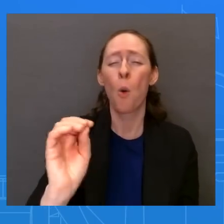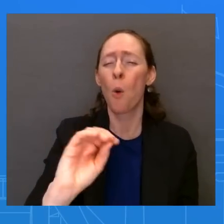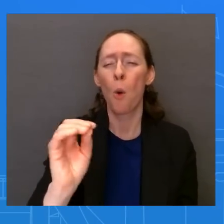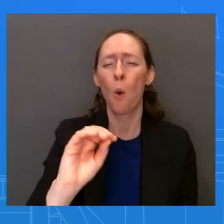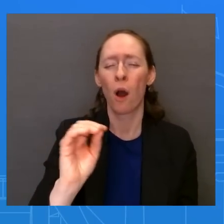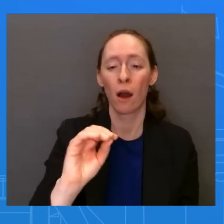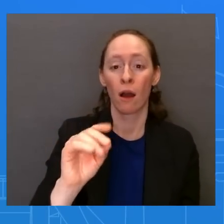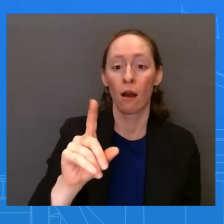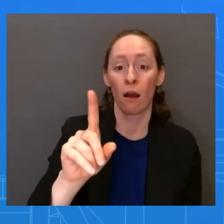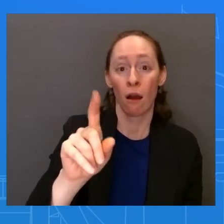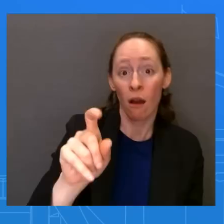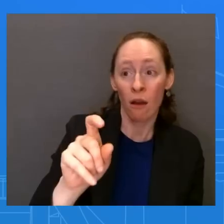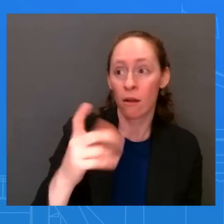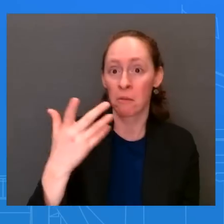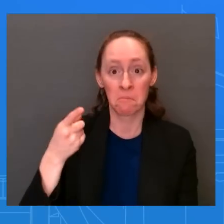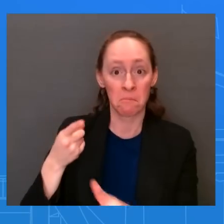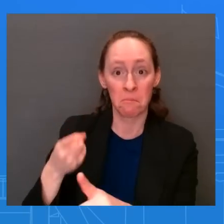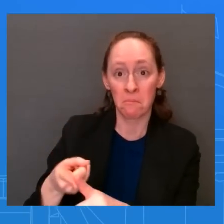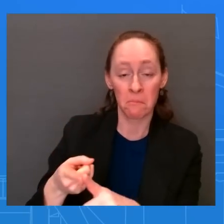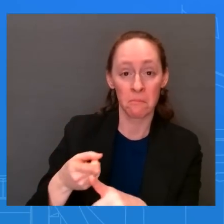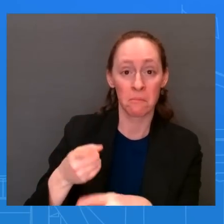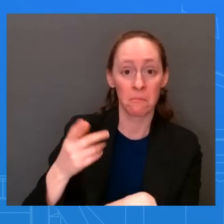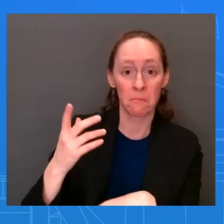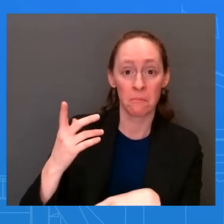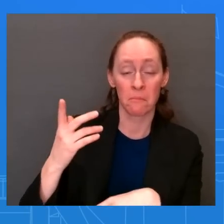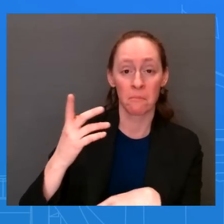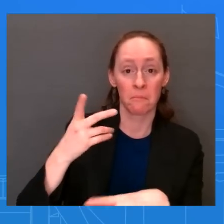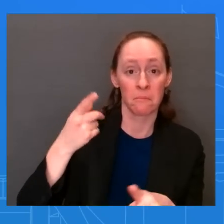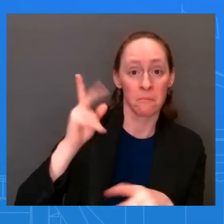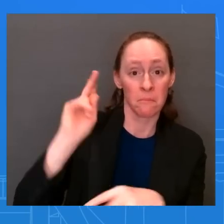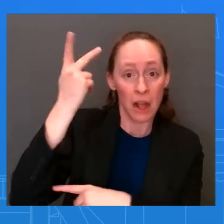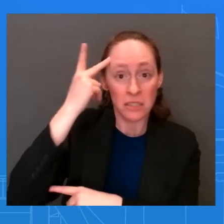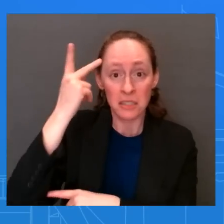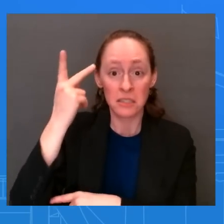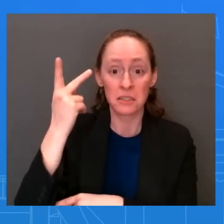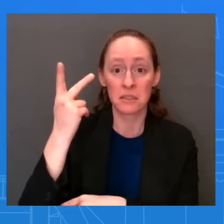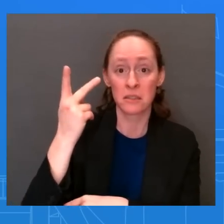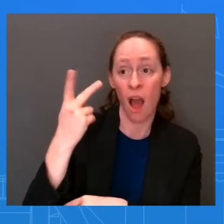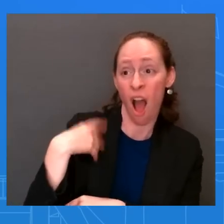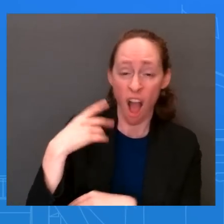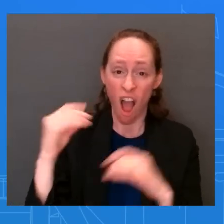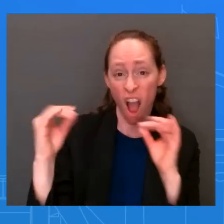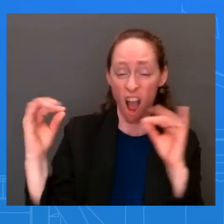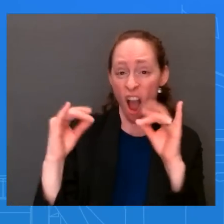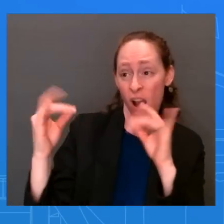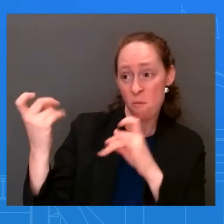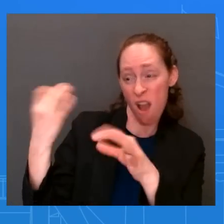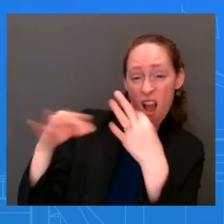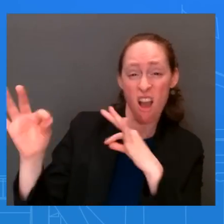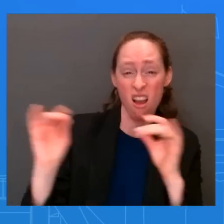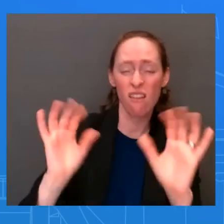again, without conditions. But always, I'm not going to read out any specific meetings or any --